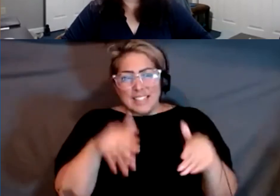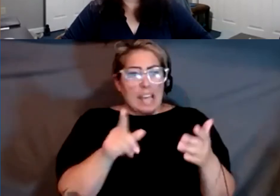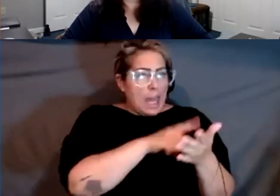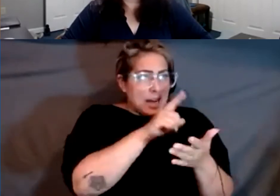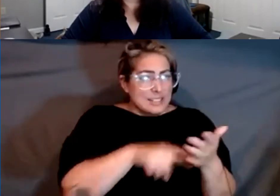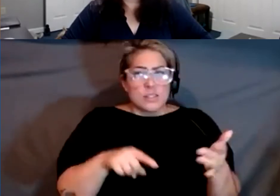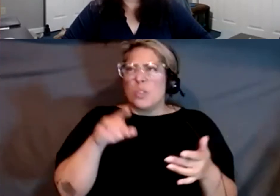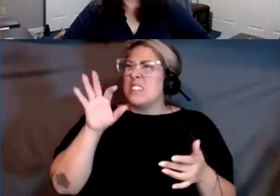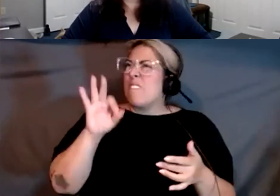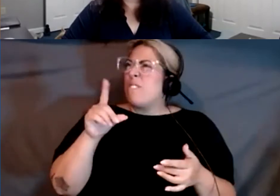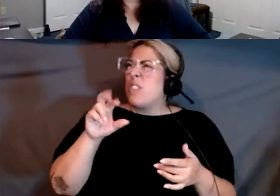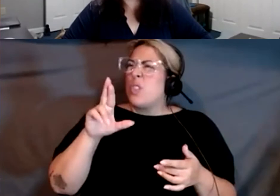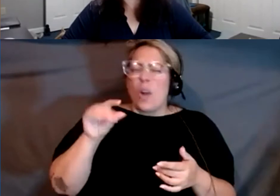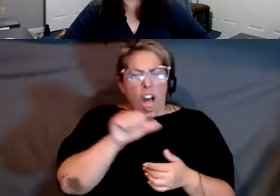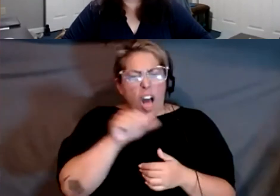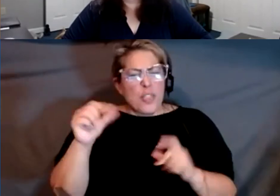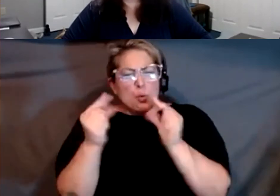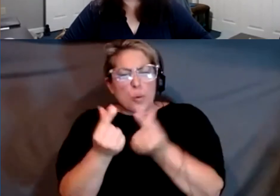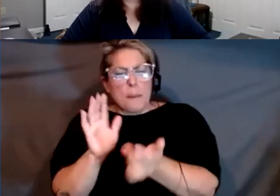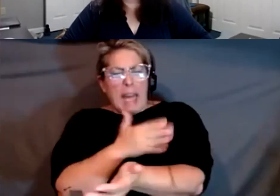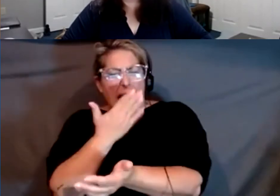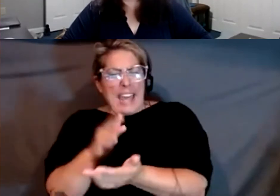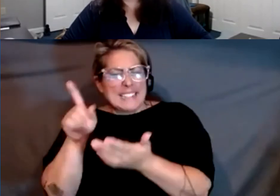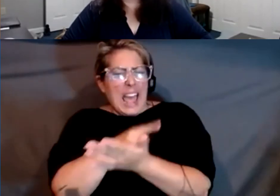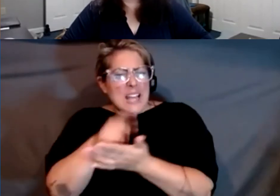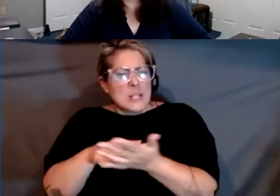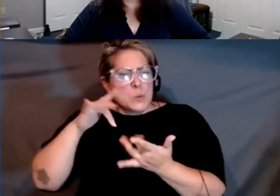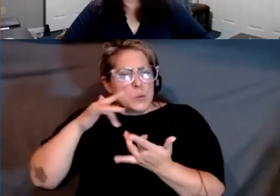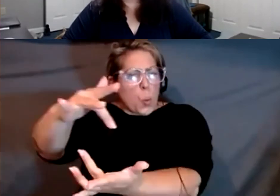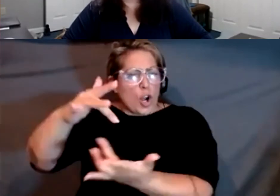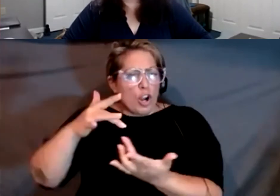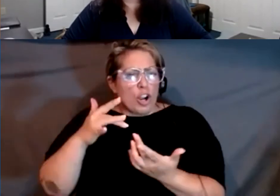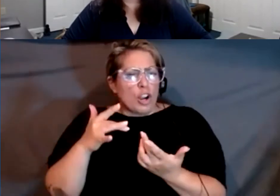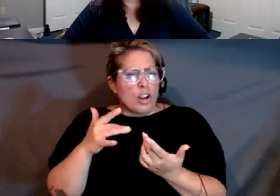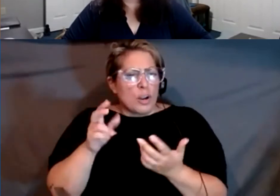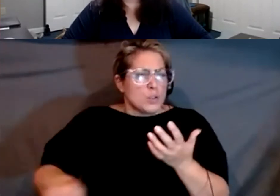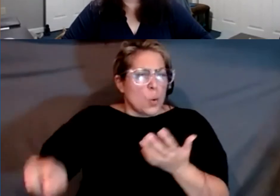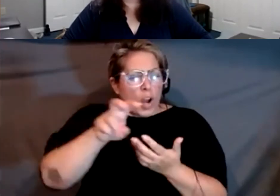Mason-Dixon line. In a number of other acts canceled their tours and are postponing tours